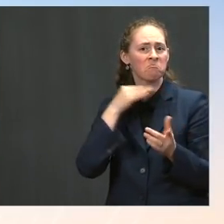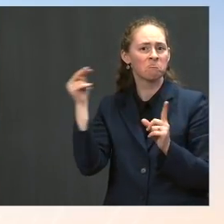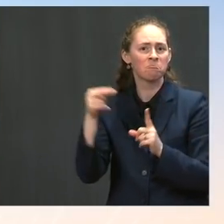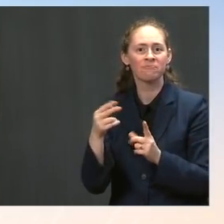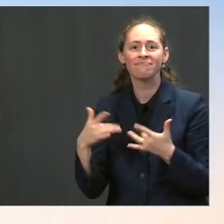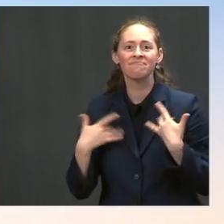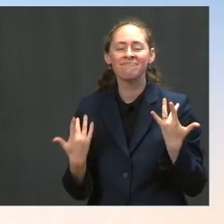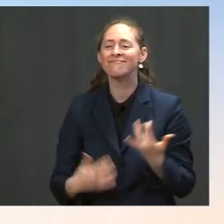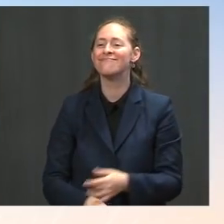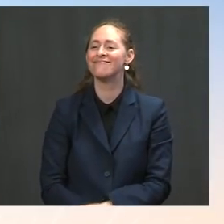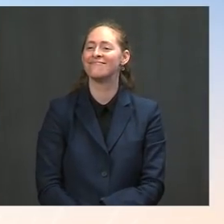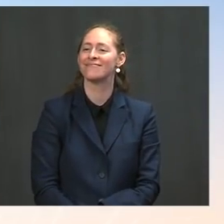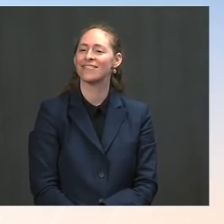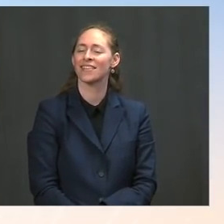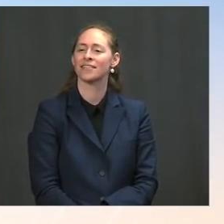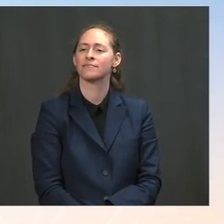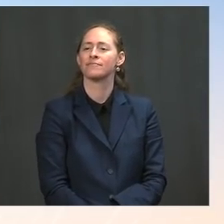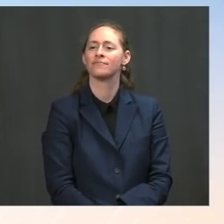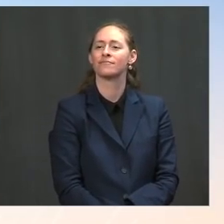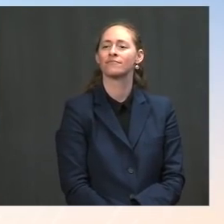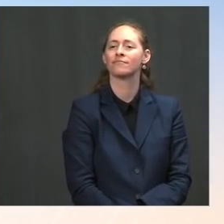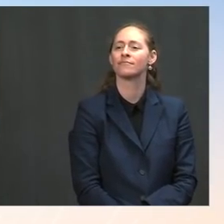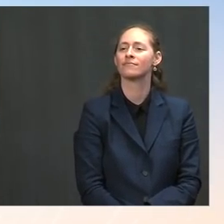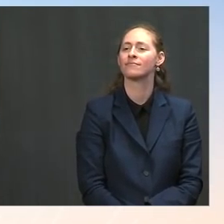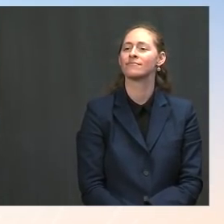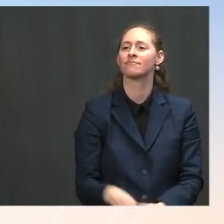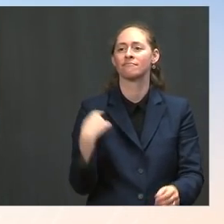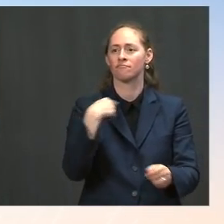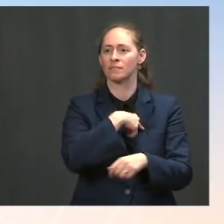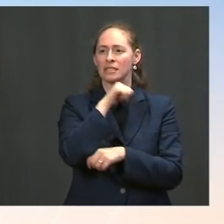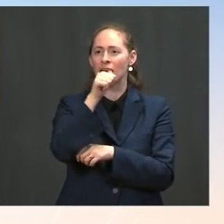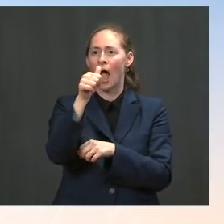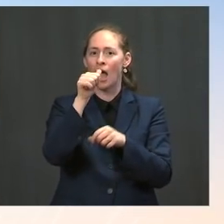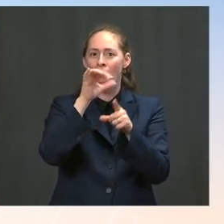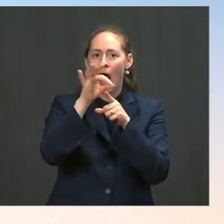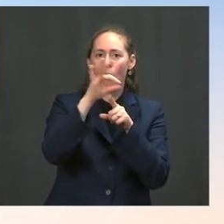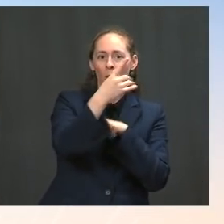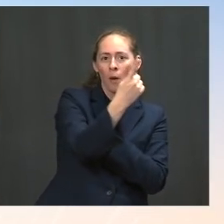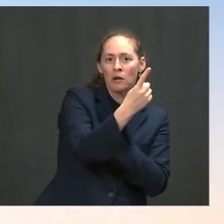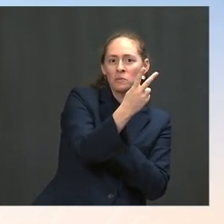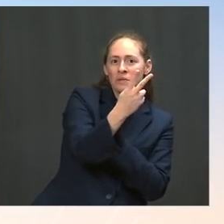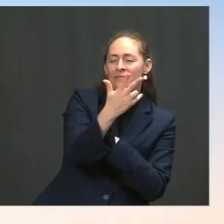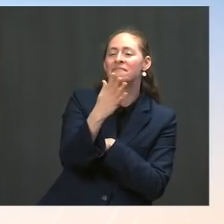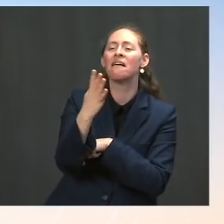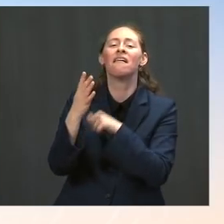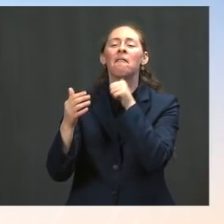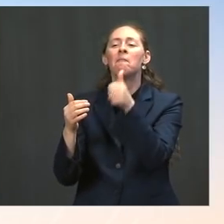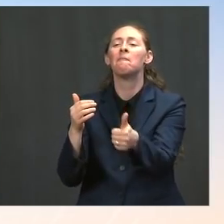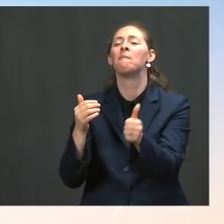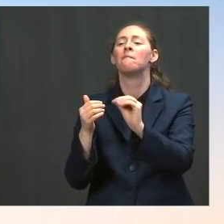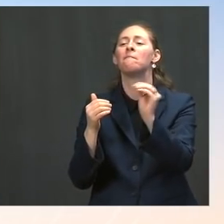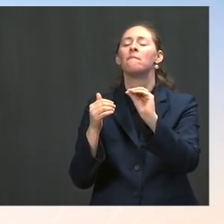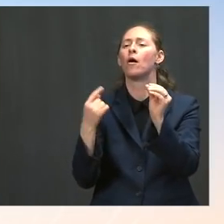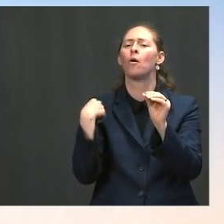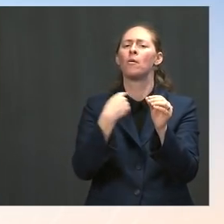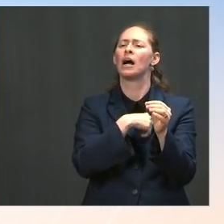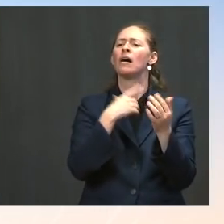"Counter-in-Chiefs" over here, but I will tell -- I will reiterate that we absolutely support the step